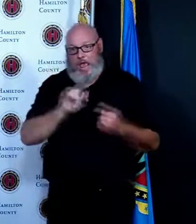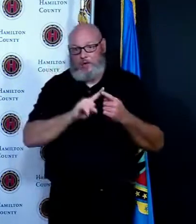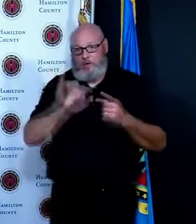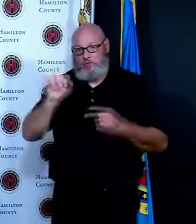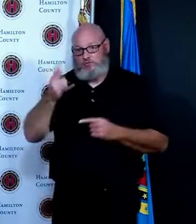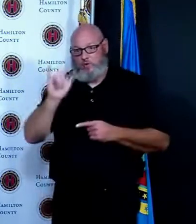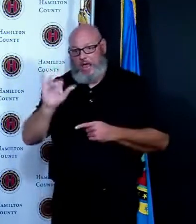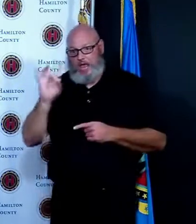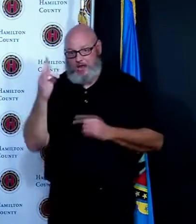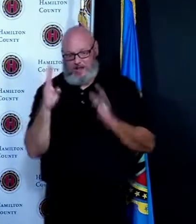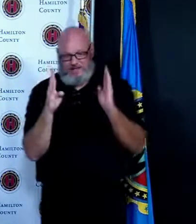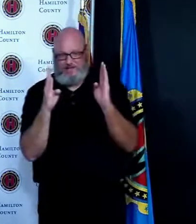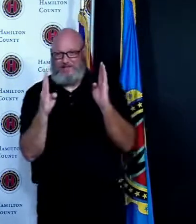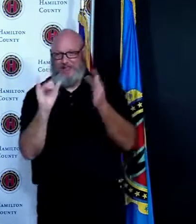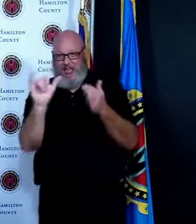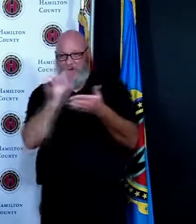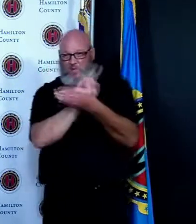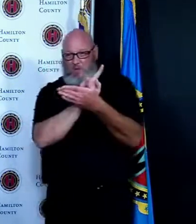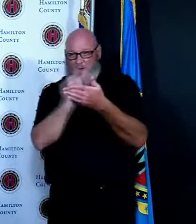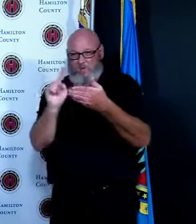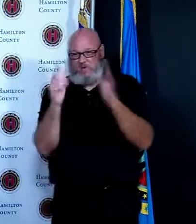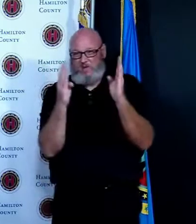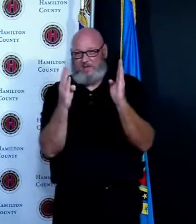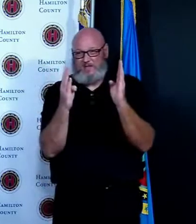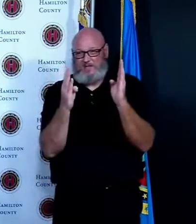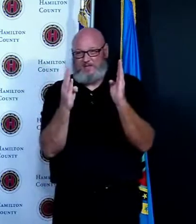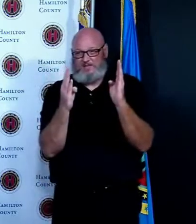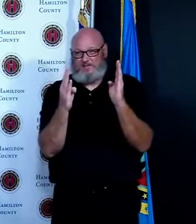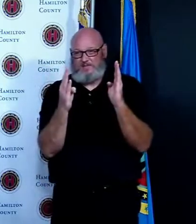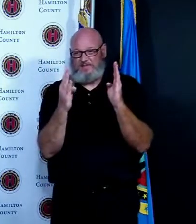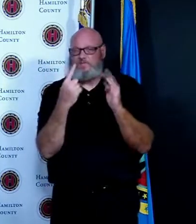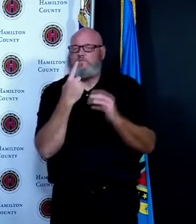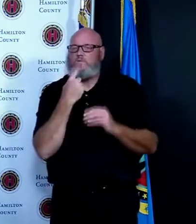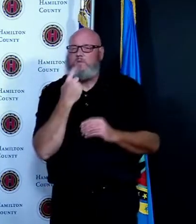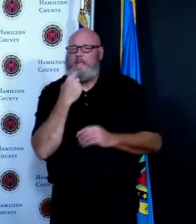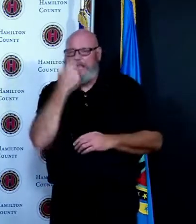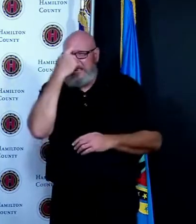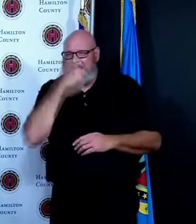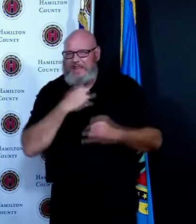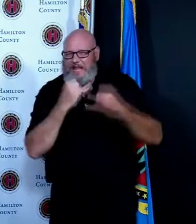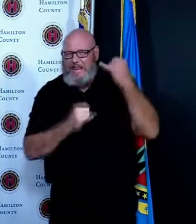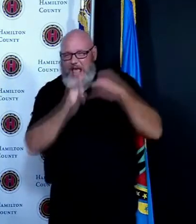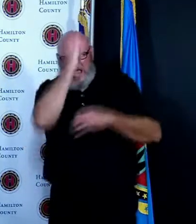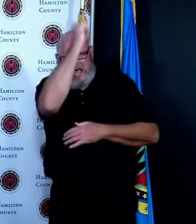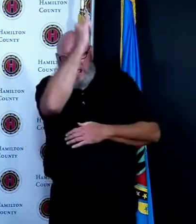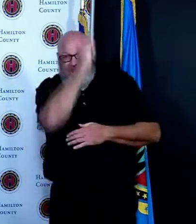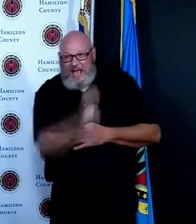the graphic of the masks here in Hamilton County we were successful we flattened the